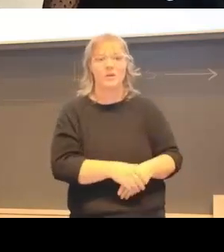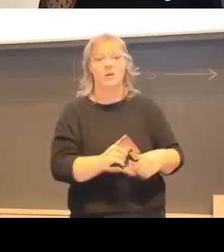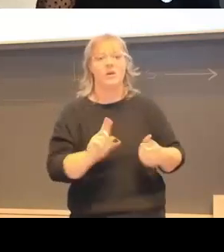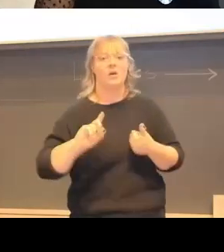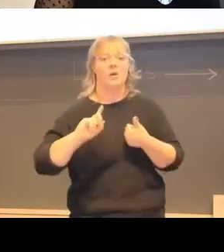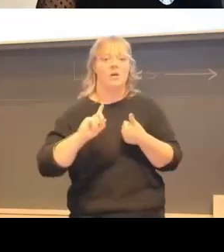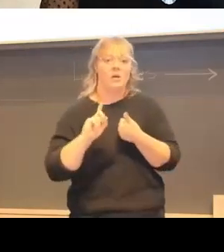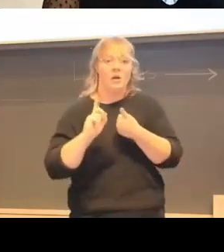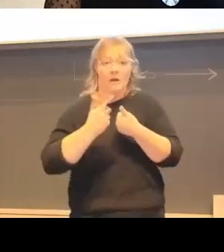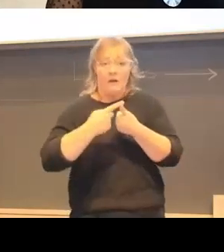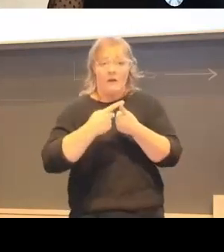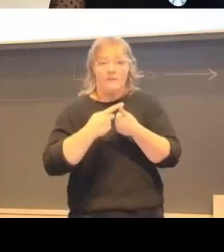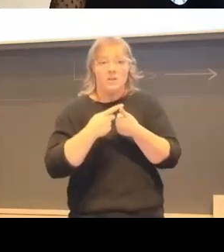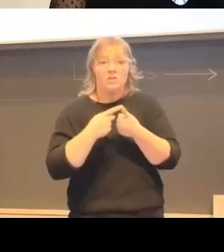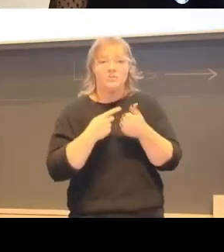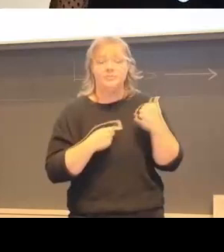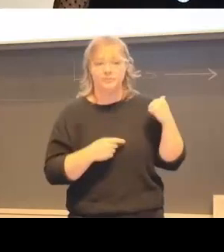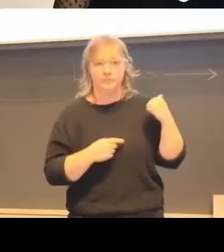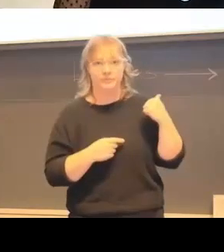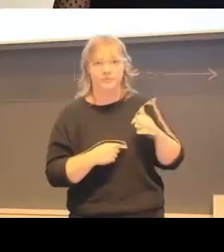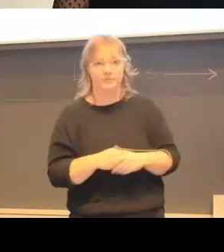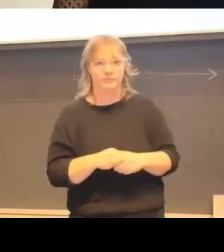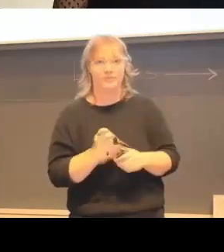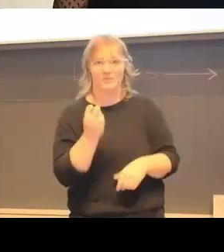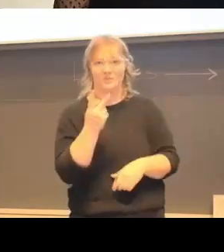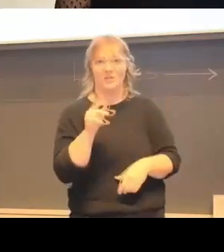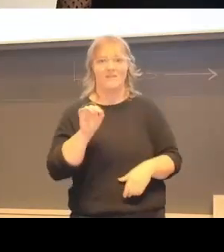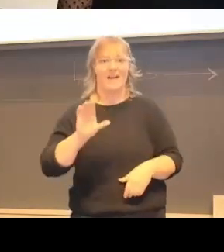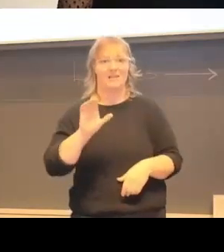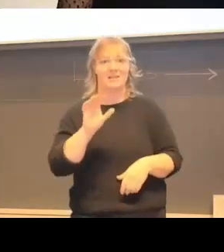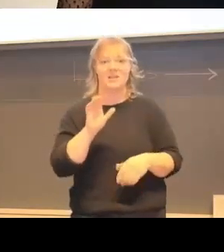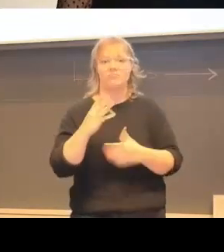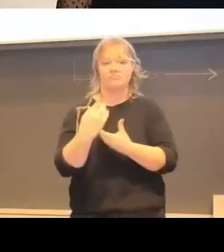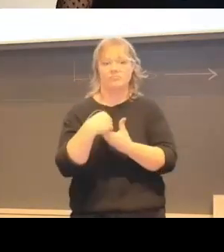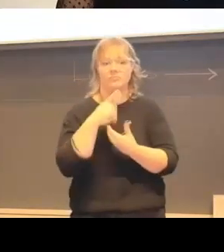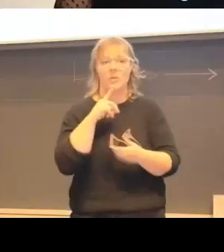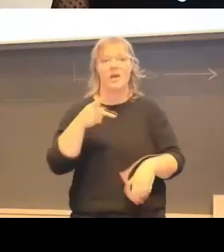of their career and across divisions 12 faculty participated in a pilot which included a didactic